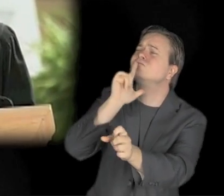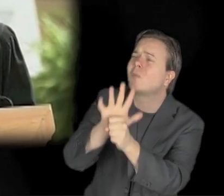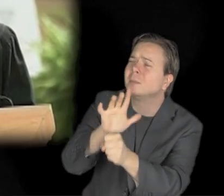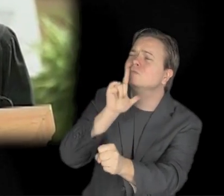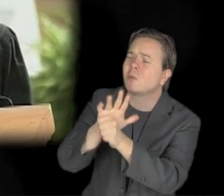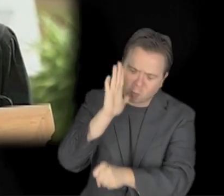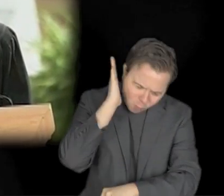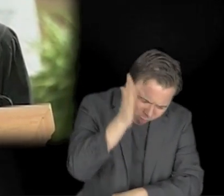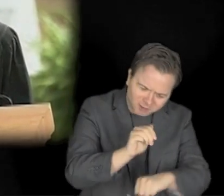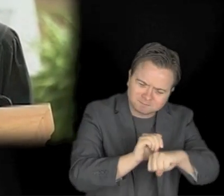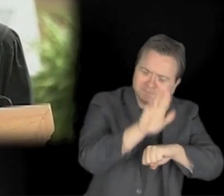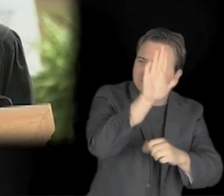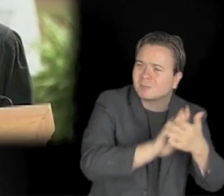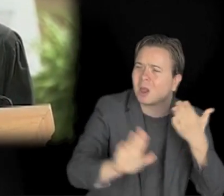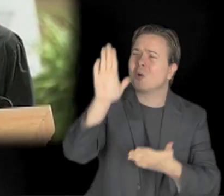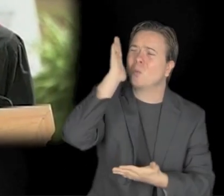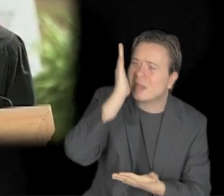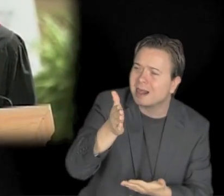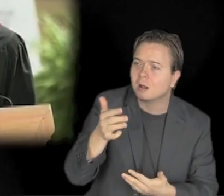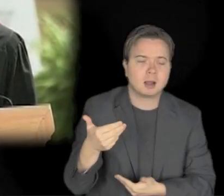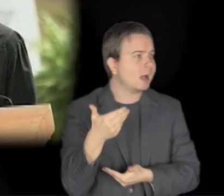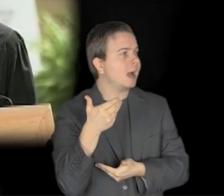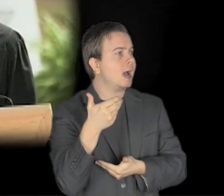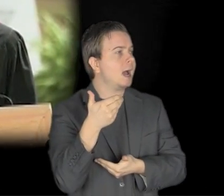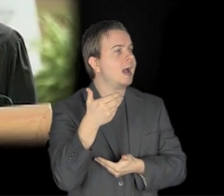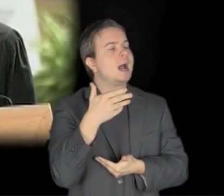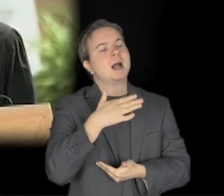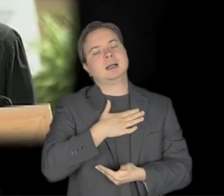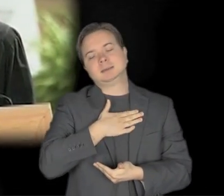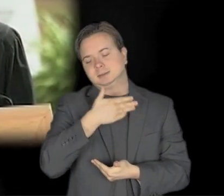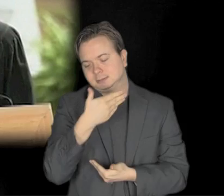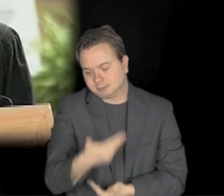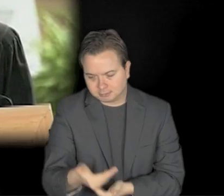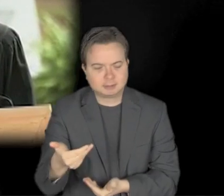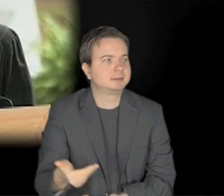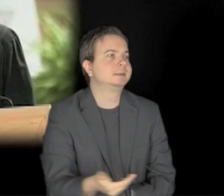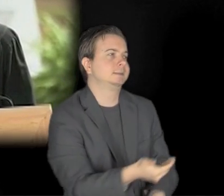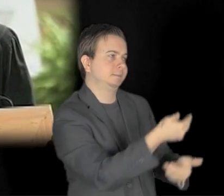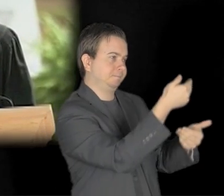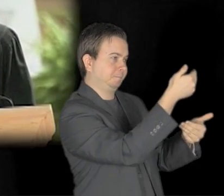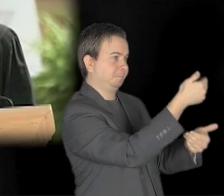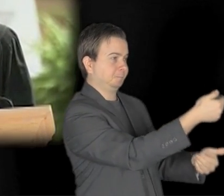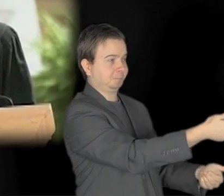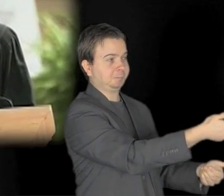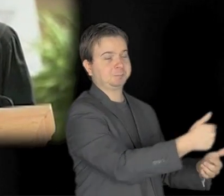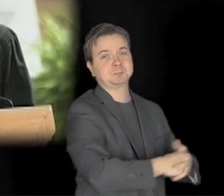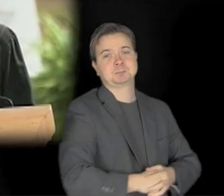to college.